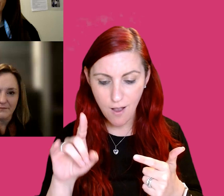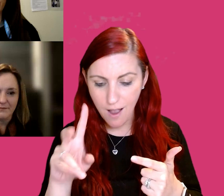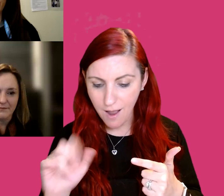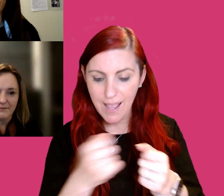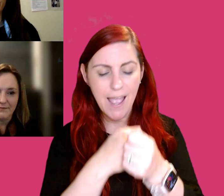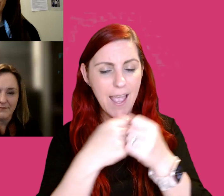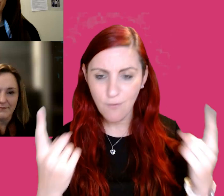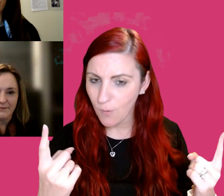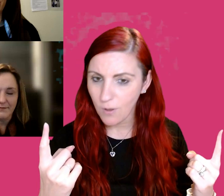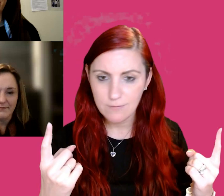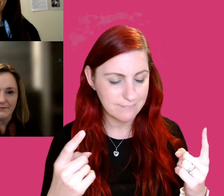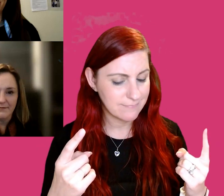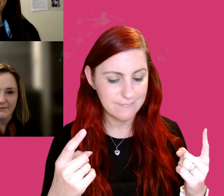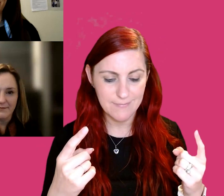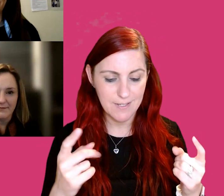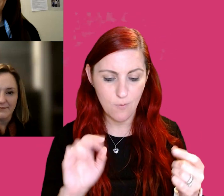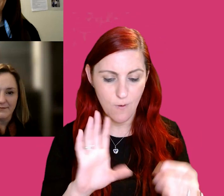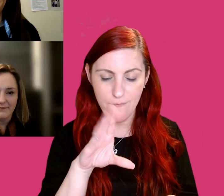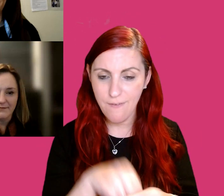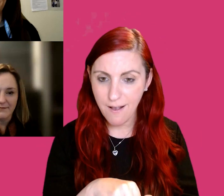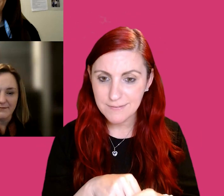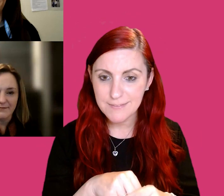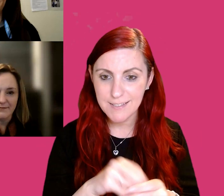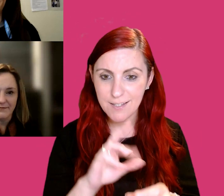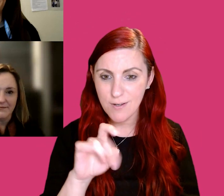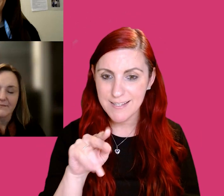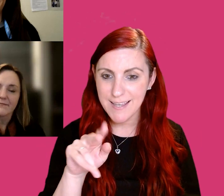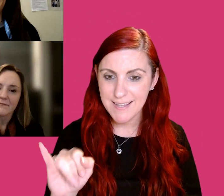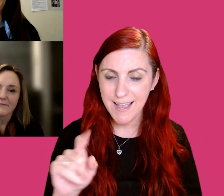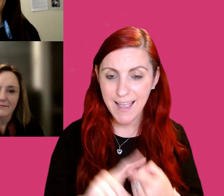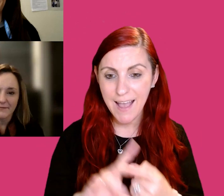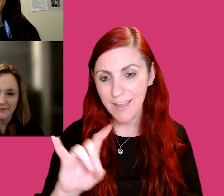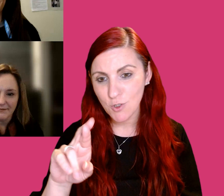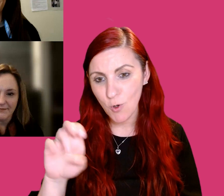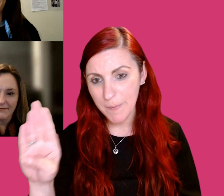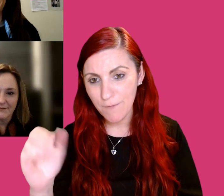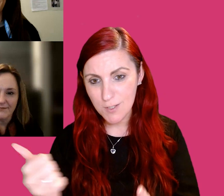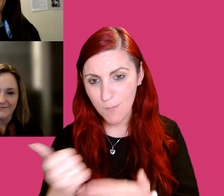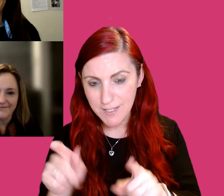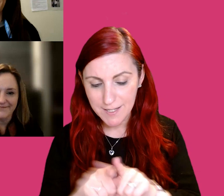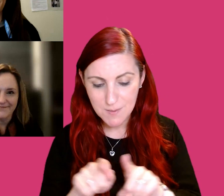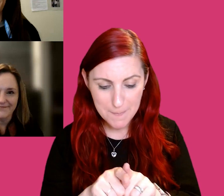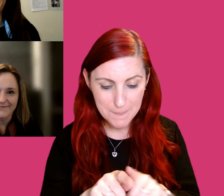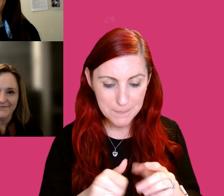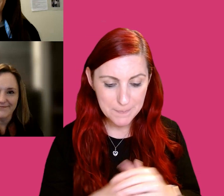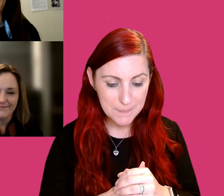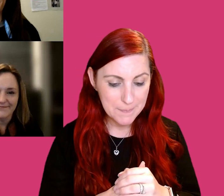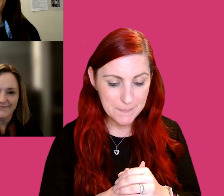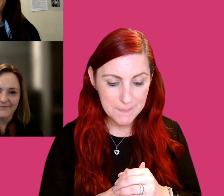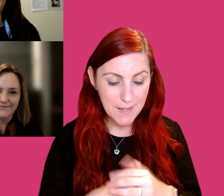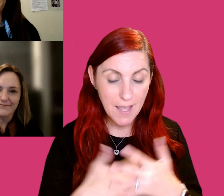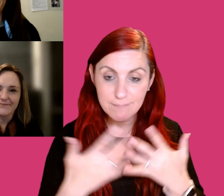at rcsi obstetrics um and Gynecology department and the hrb for supporting um listen I learned